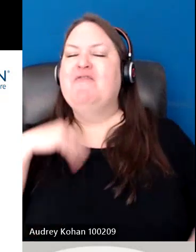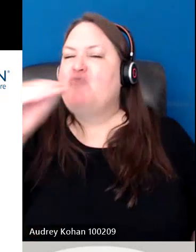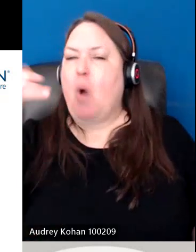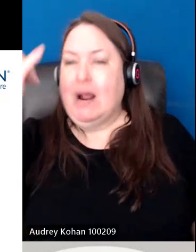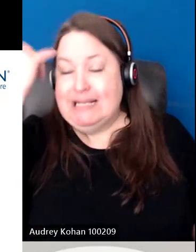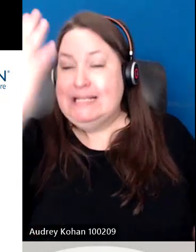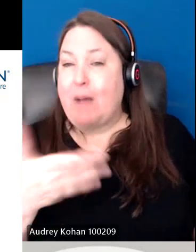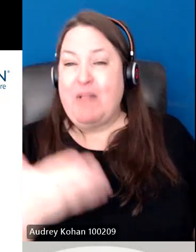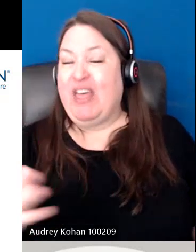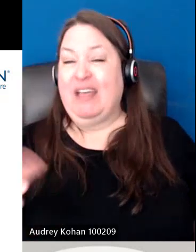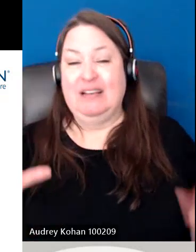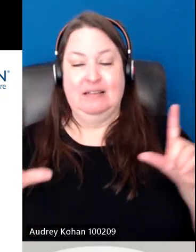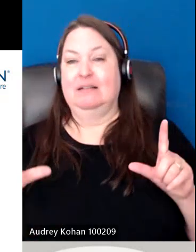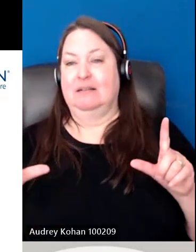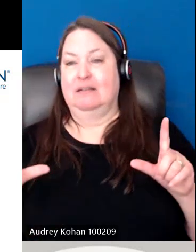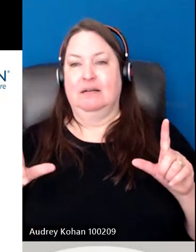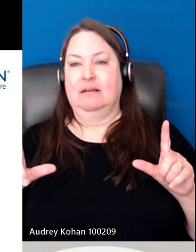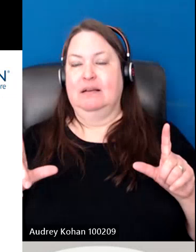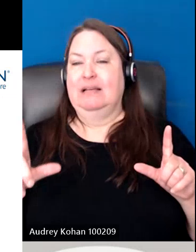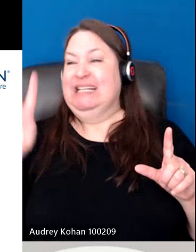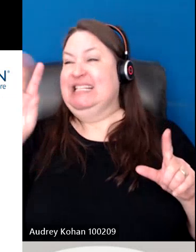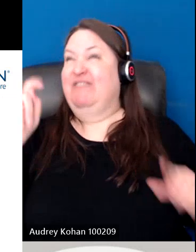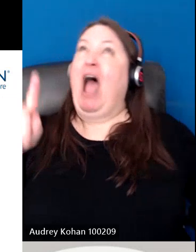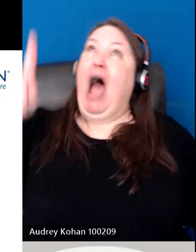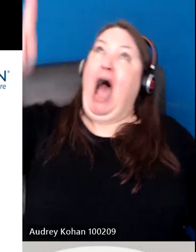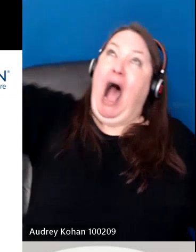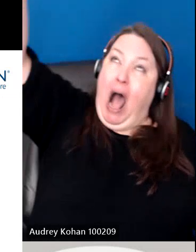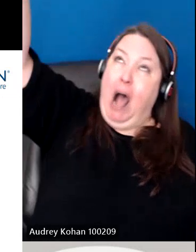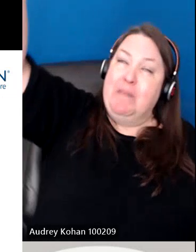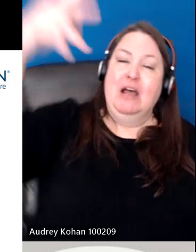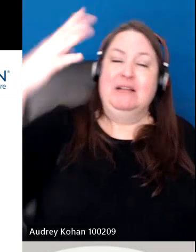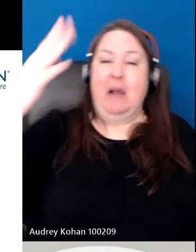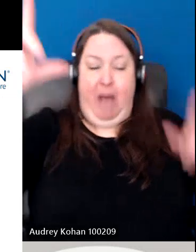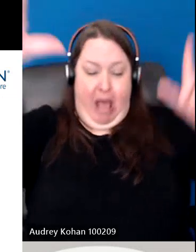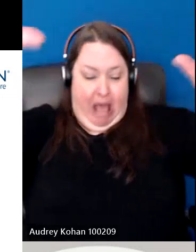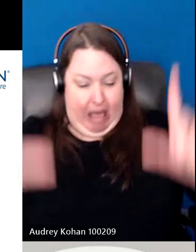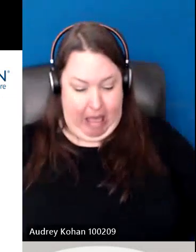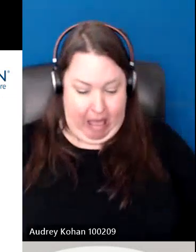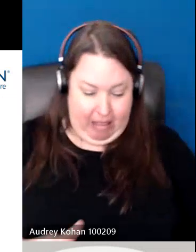things were like six feet up some of them were like 2 feet from the ground you have to make sure